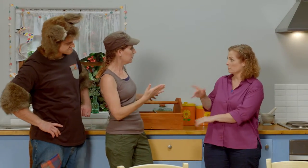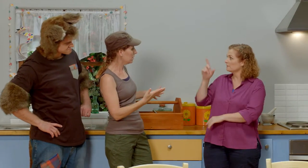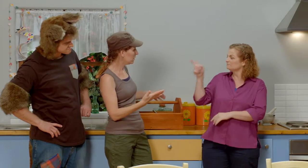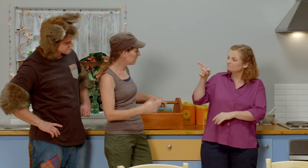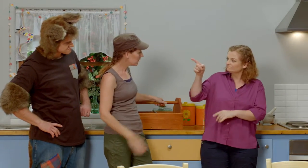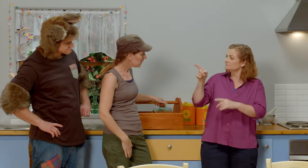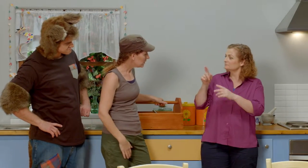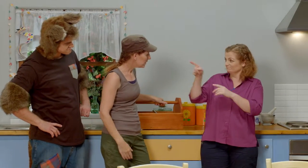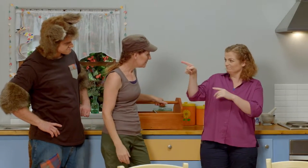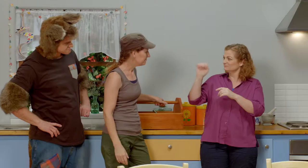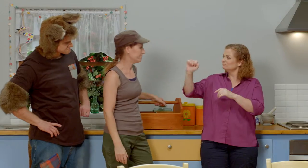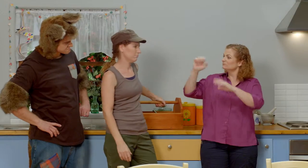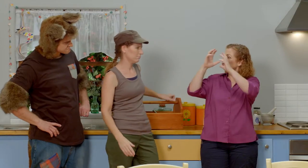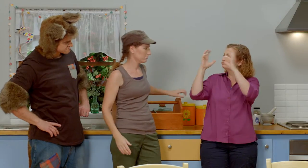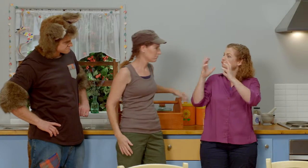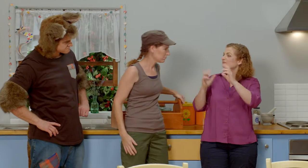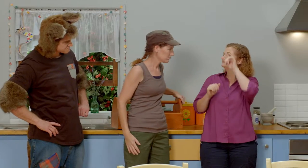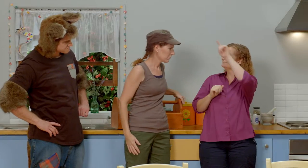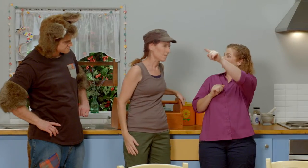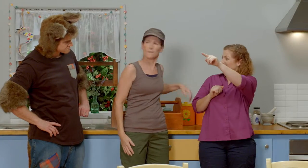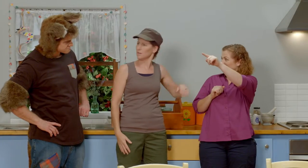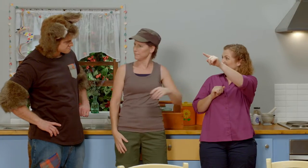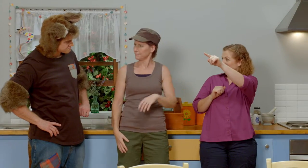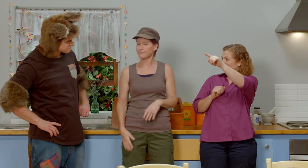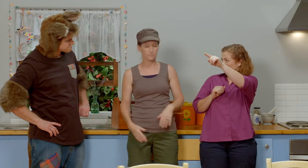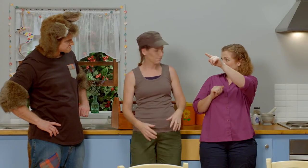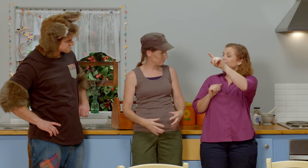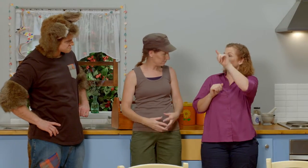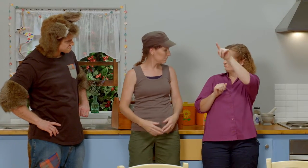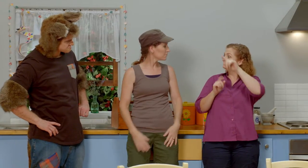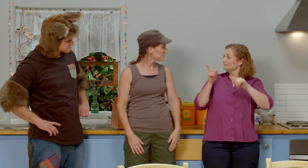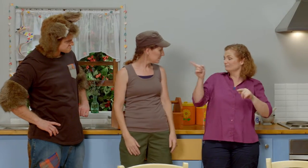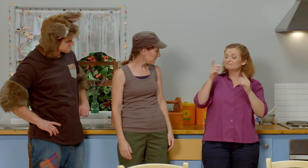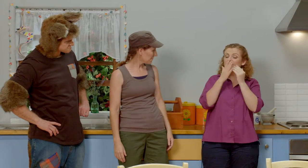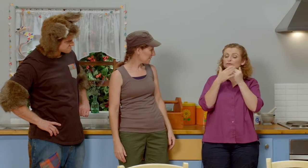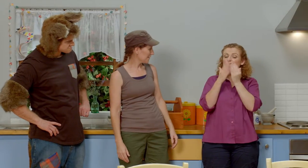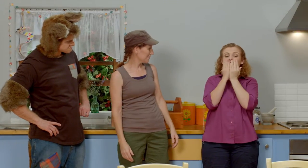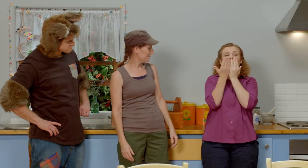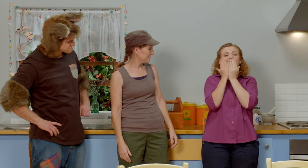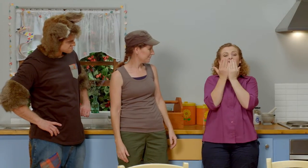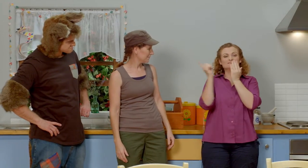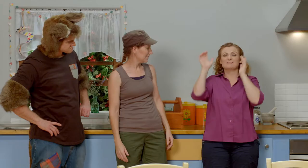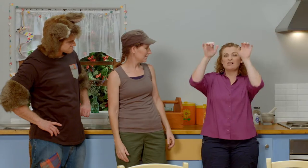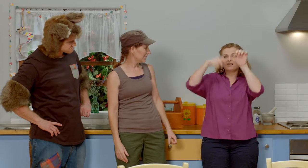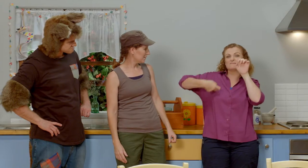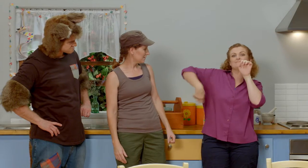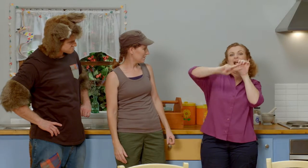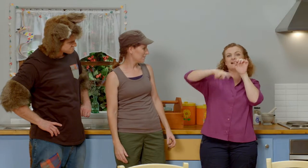Oh, before we do that Amanda, there's a problem with Possum's tree house. He's been swinging on the door again